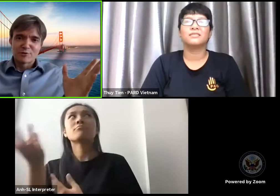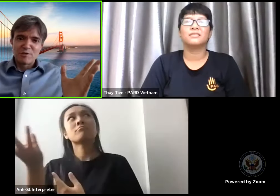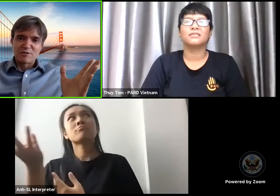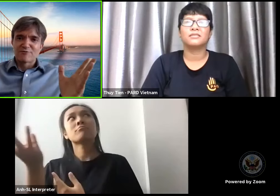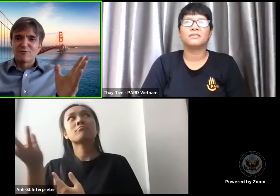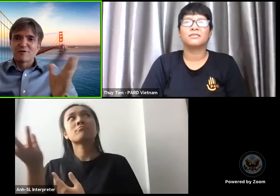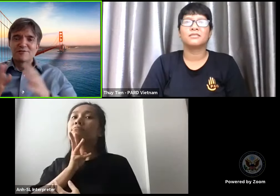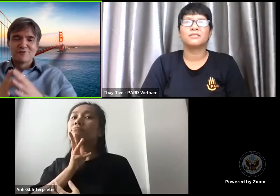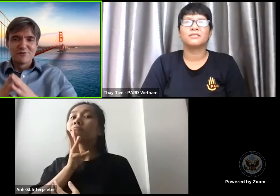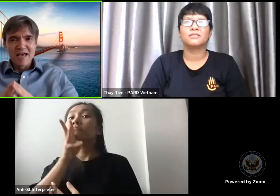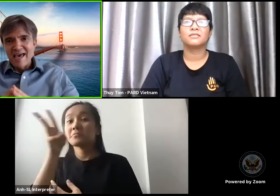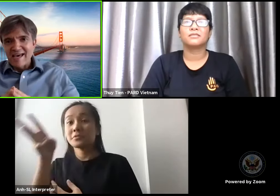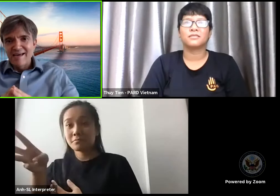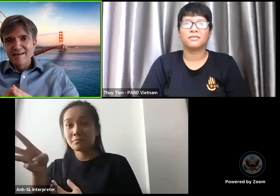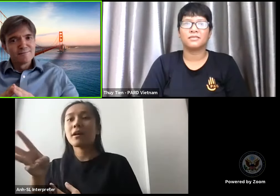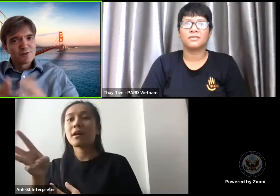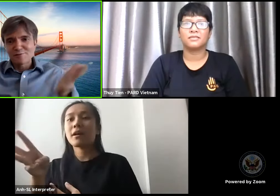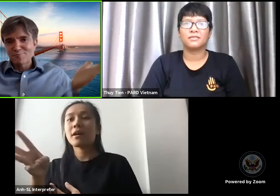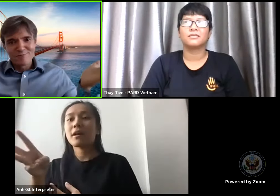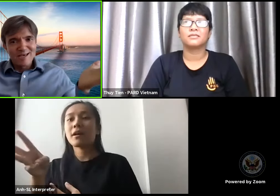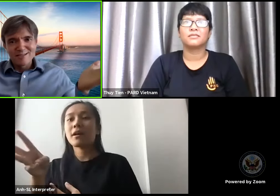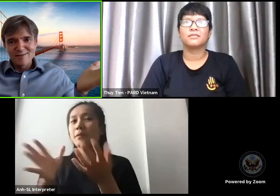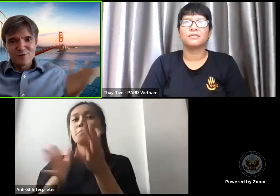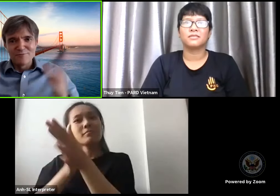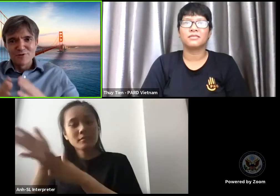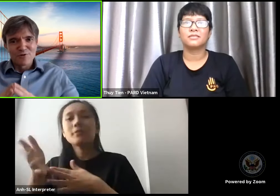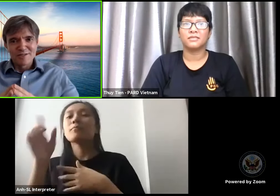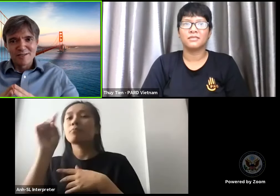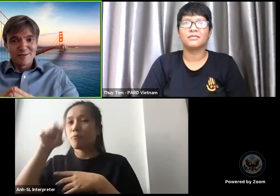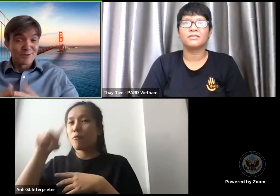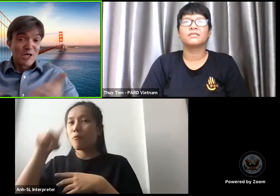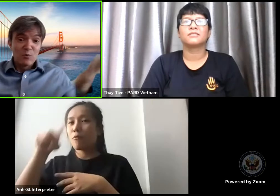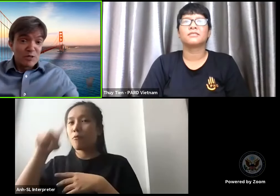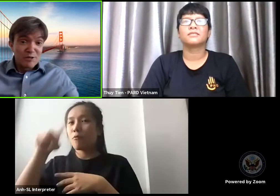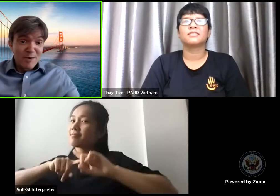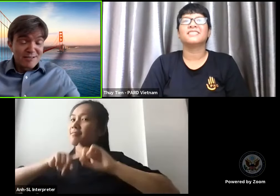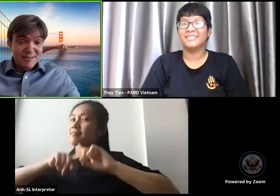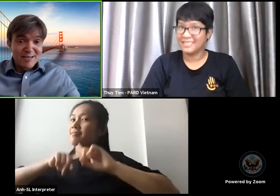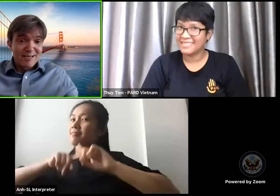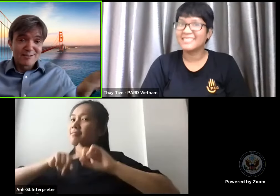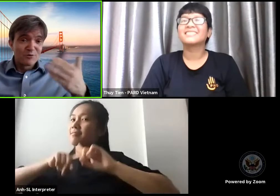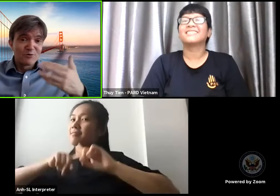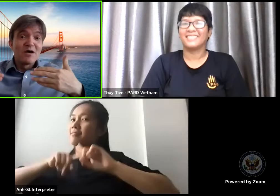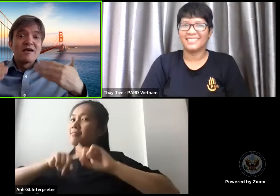speaker for you, and just thanks everyone for joining us. What an amazing guest, so